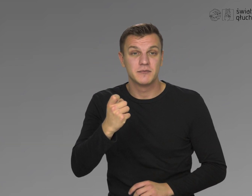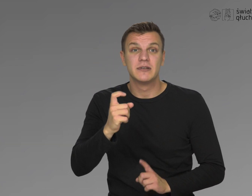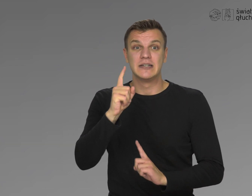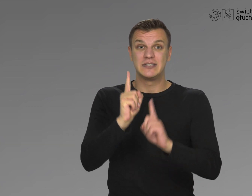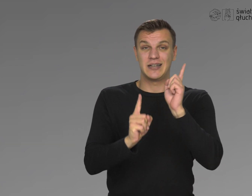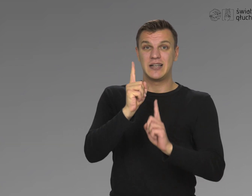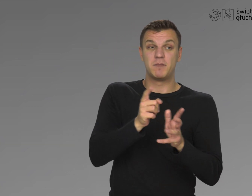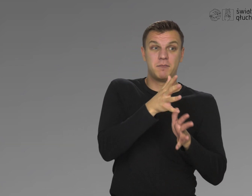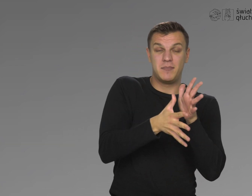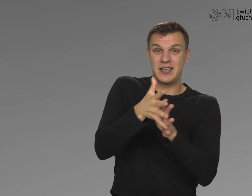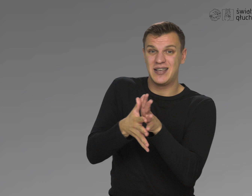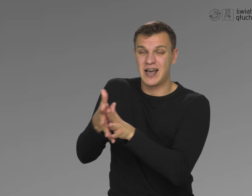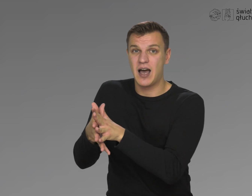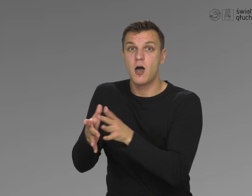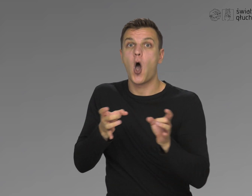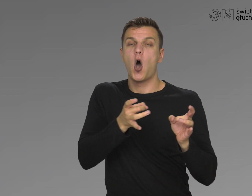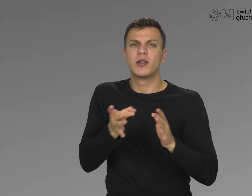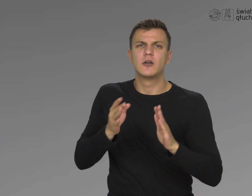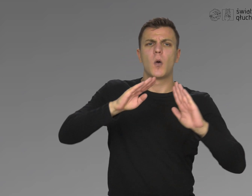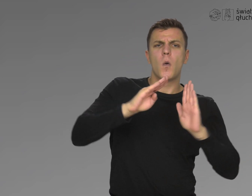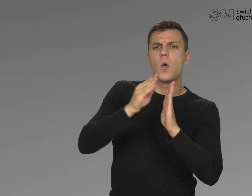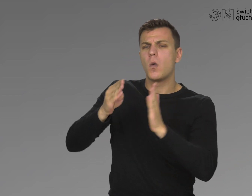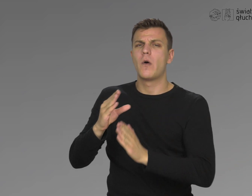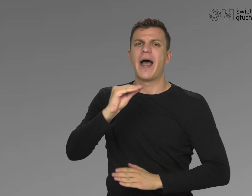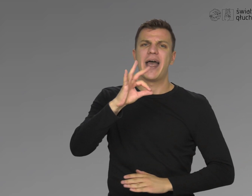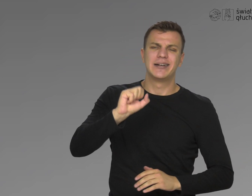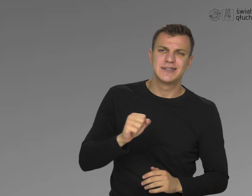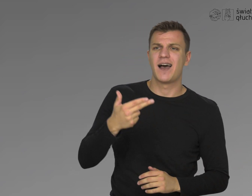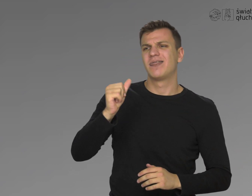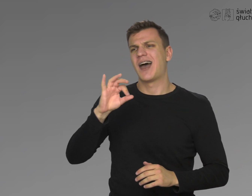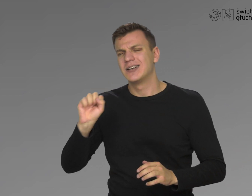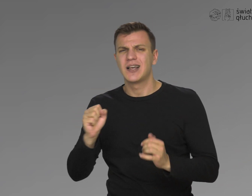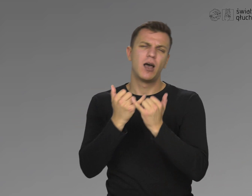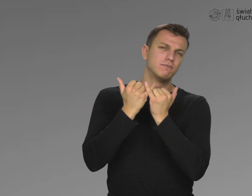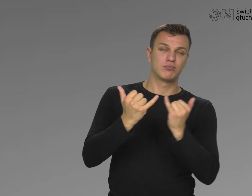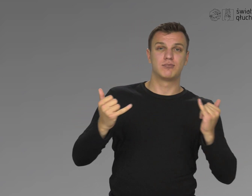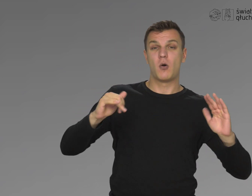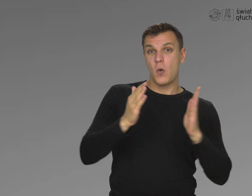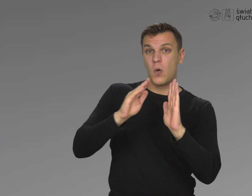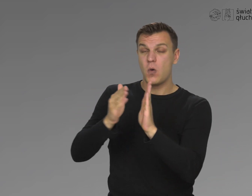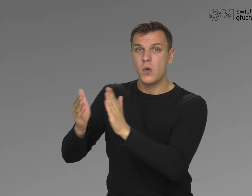Should we always start by signing abbreviations like NASA, ESA, or others?